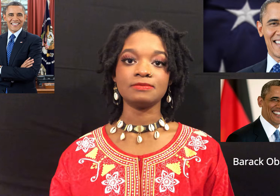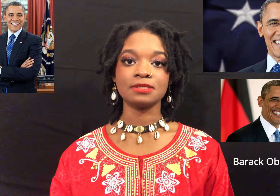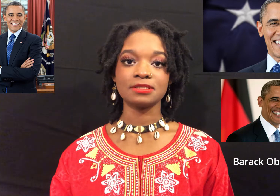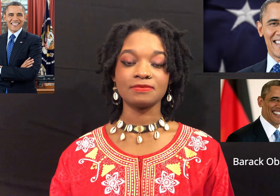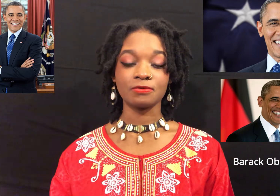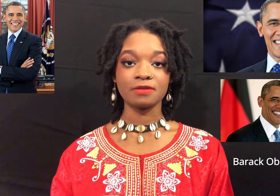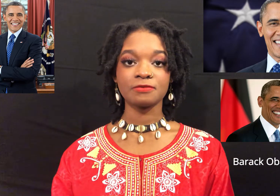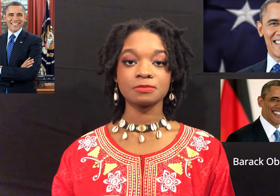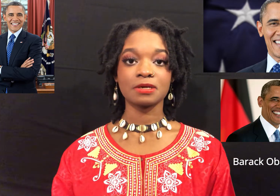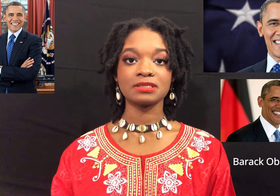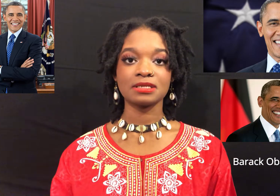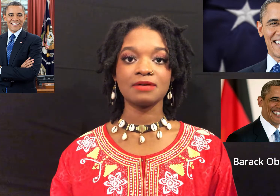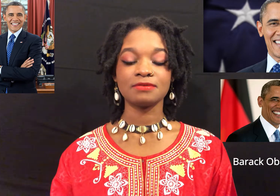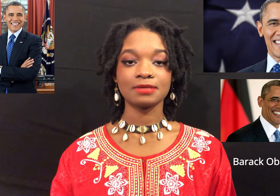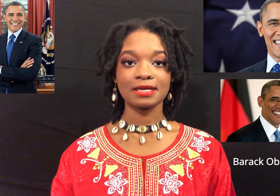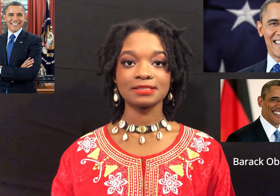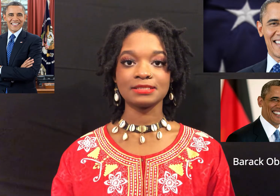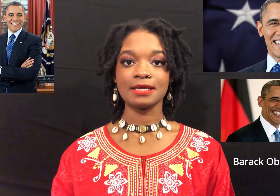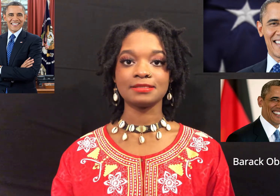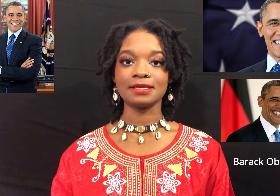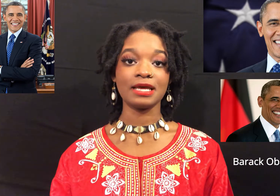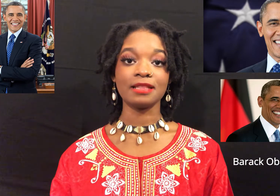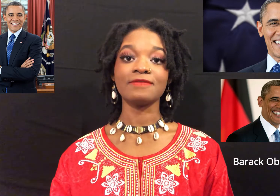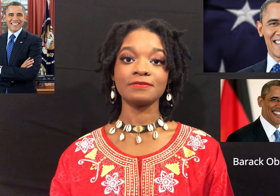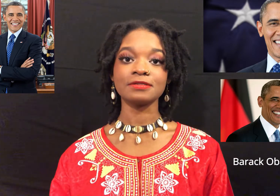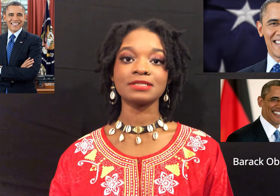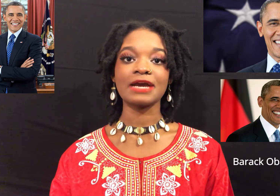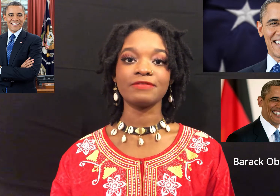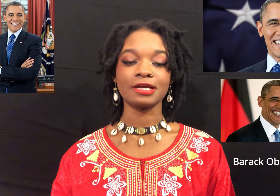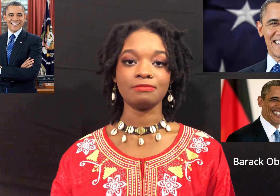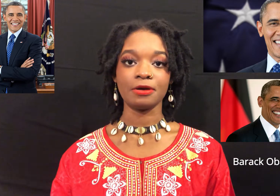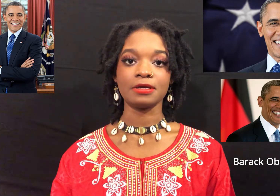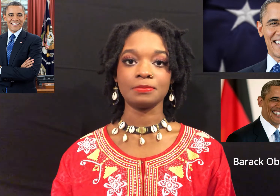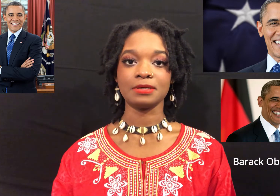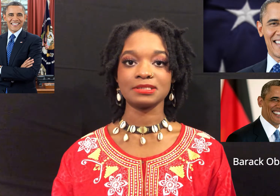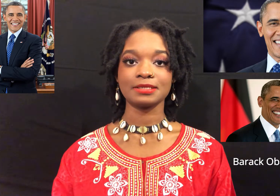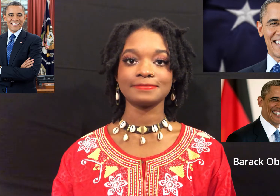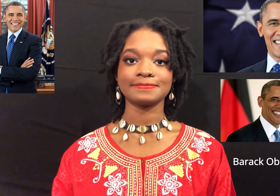He was the 44th President of the United States and the first African American President